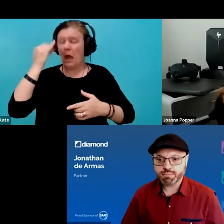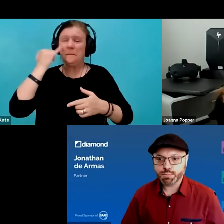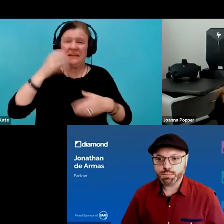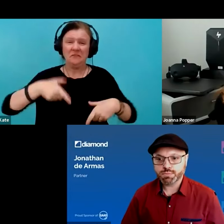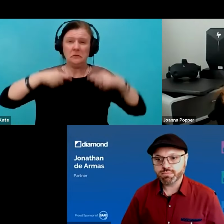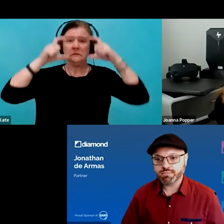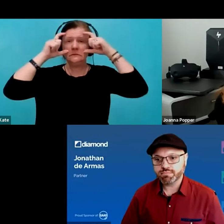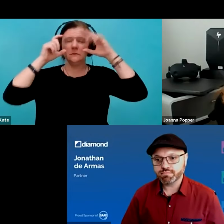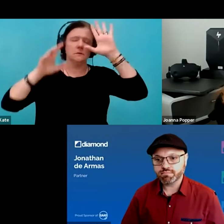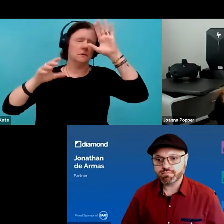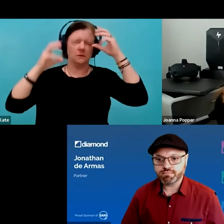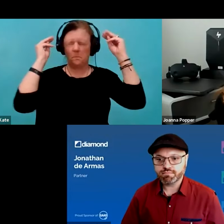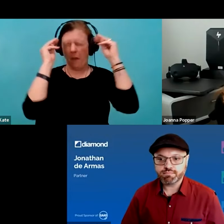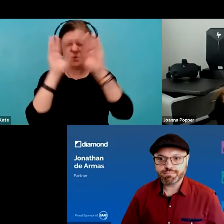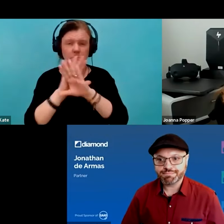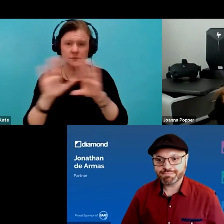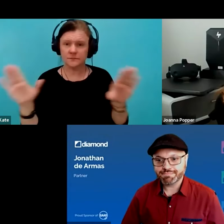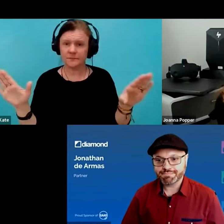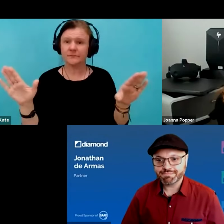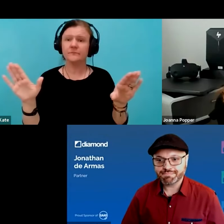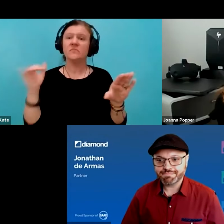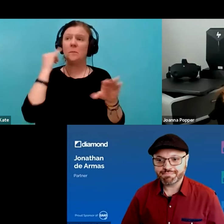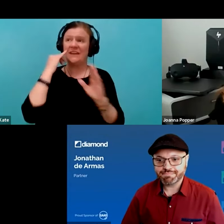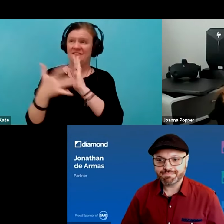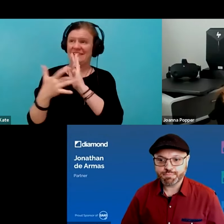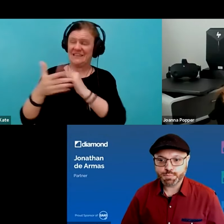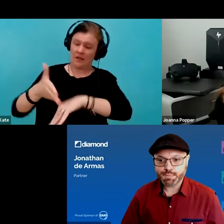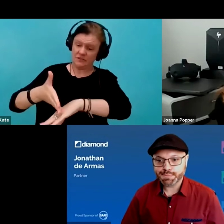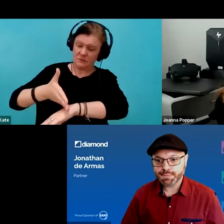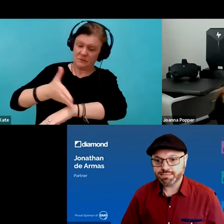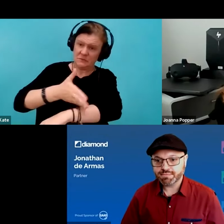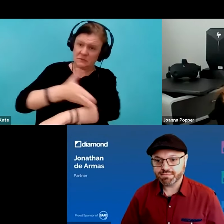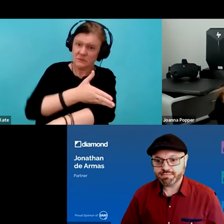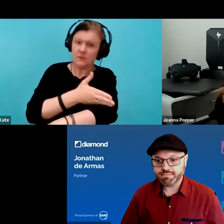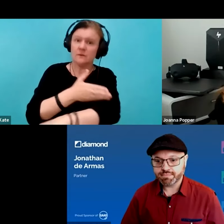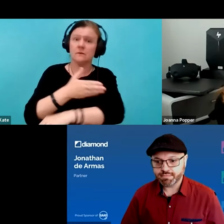have migraines, of course, but Chadwick Turner: As the technology progresses, as the tours get better with